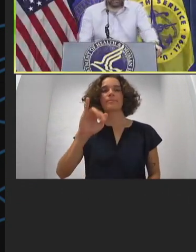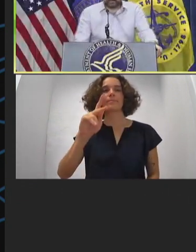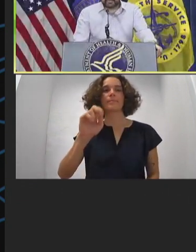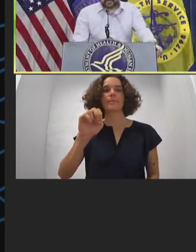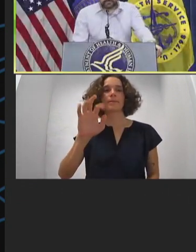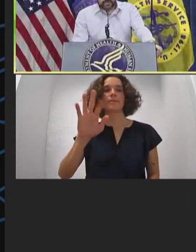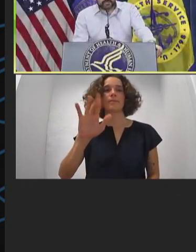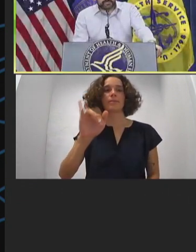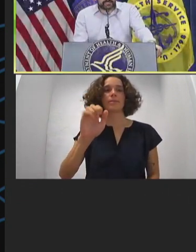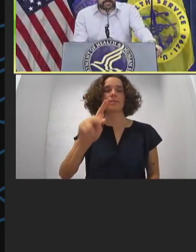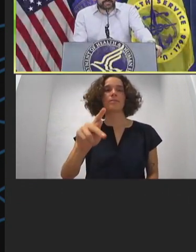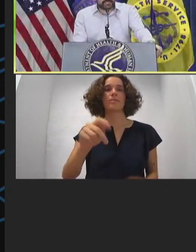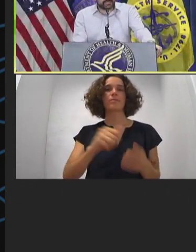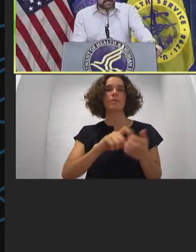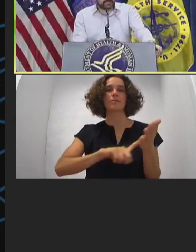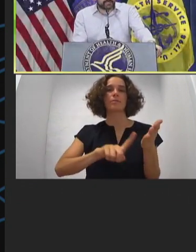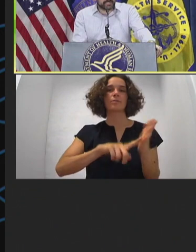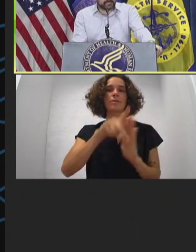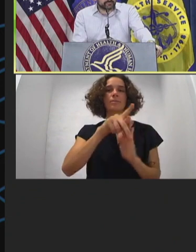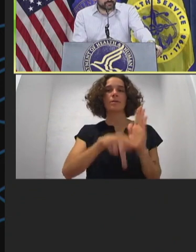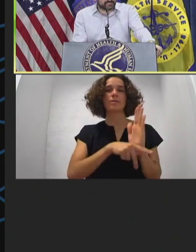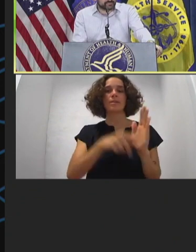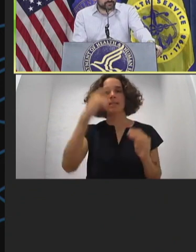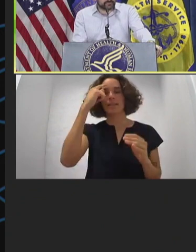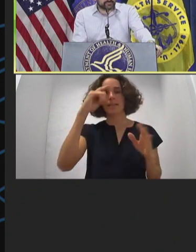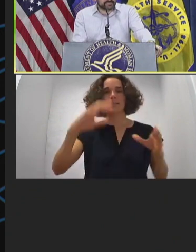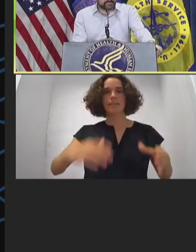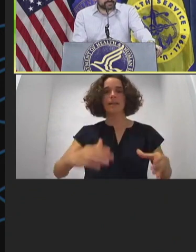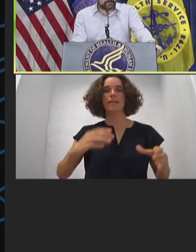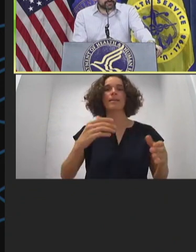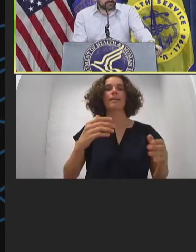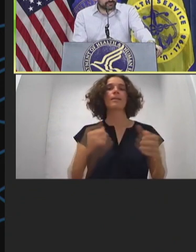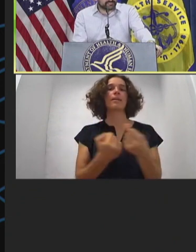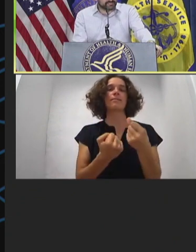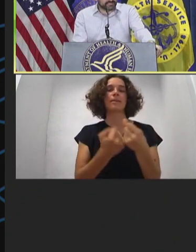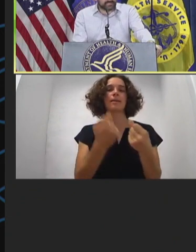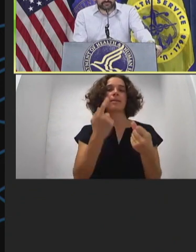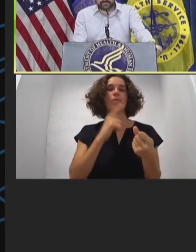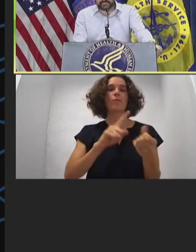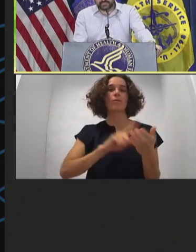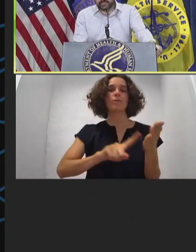research and policy think tank advocating for research addressing tuberculosis, HIV,